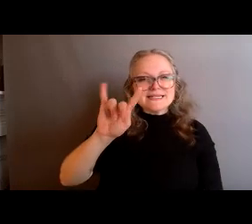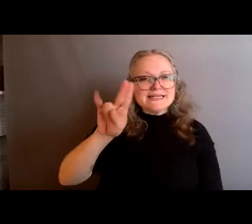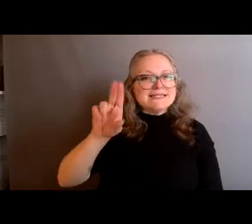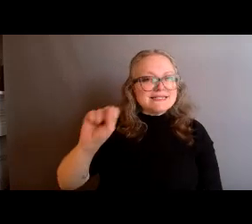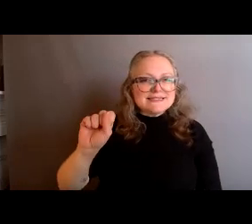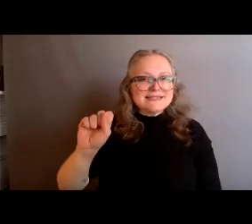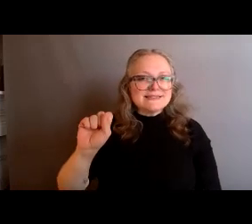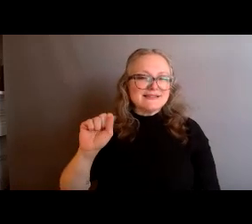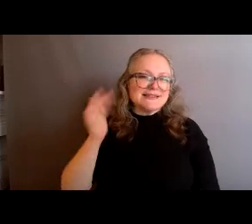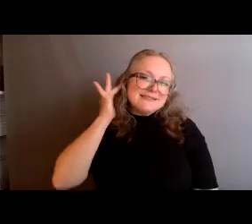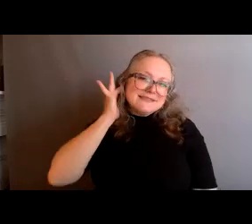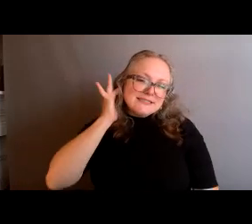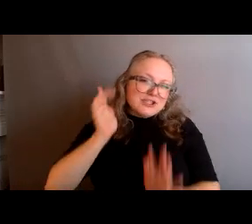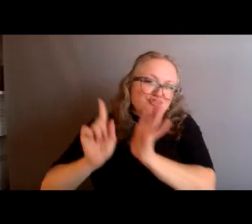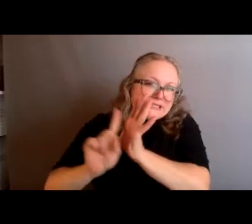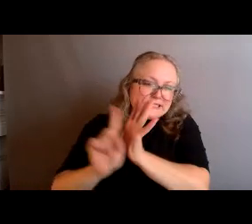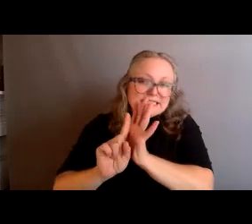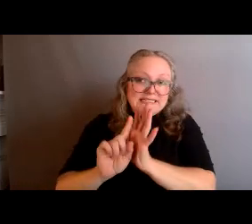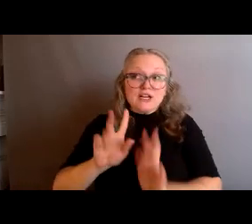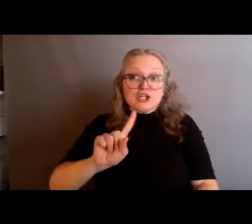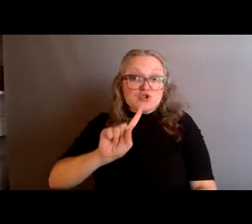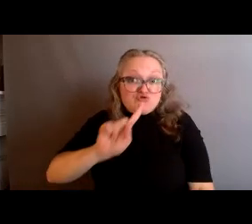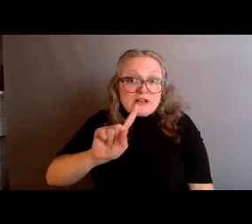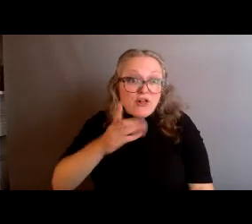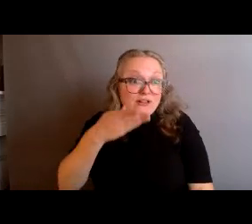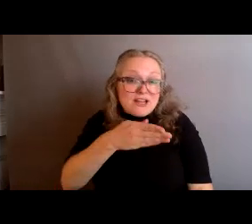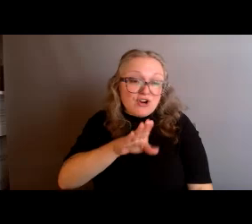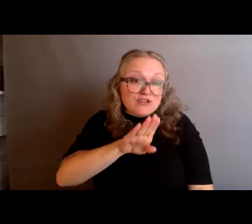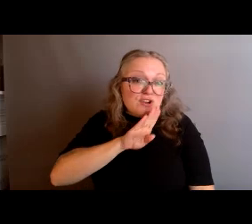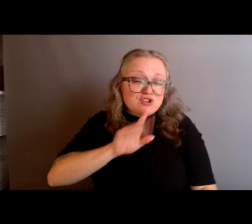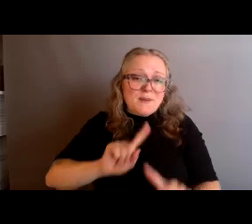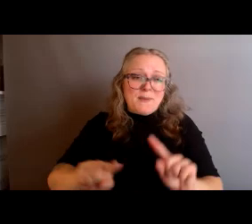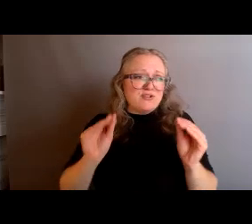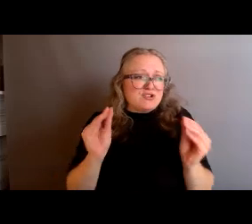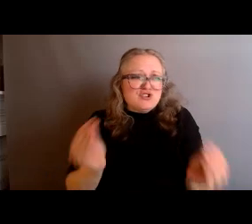there and it's frustrating, but there's not really anything other than hearing aids with tinnitus.